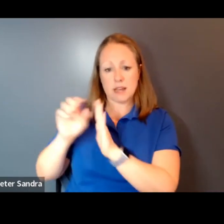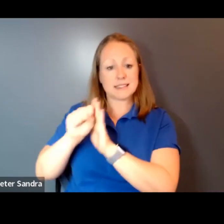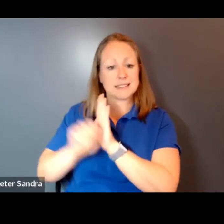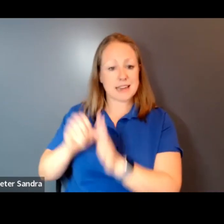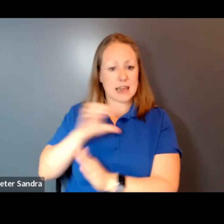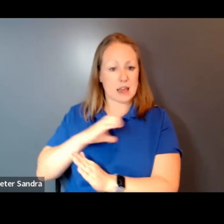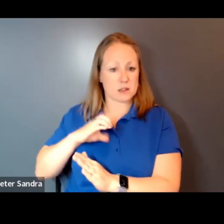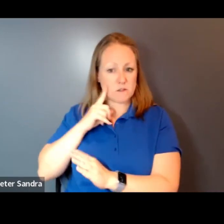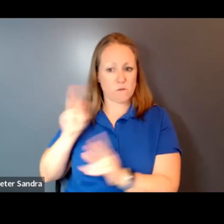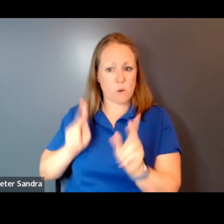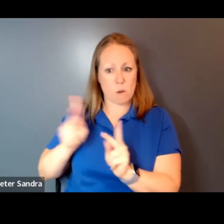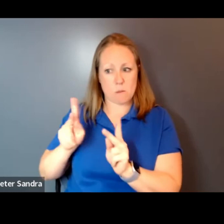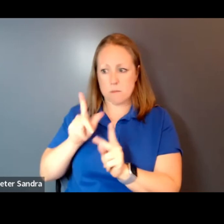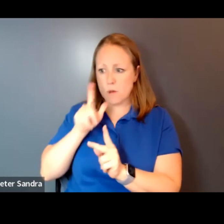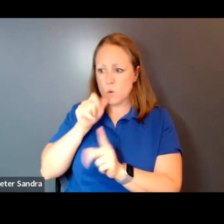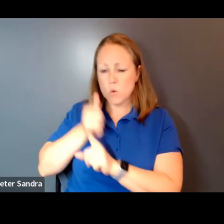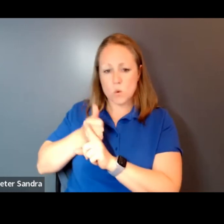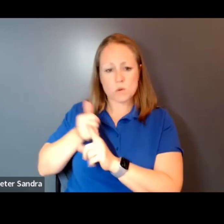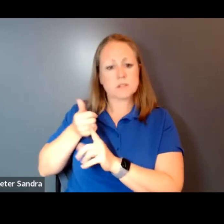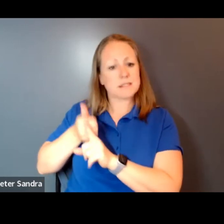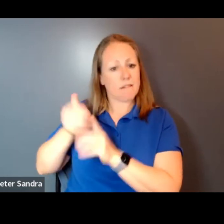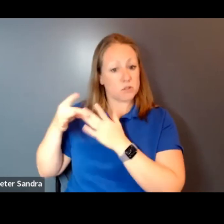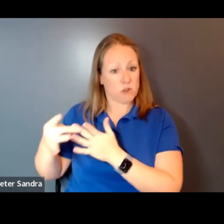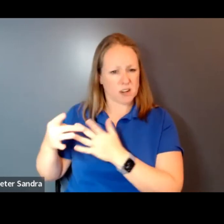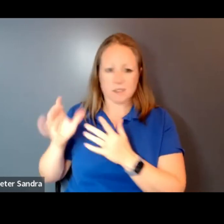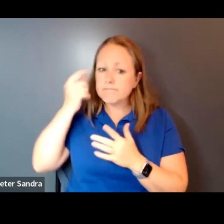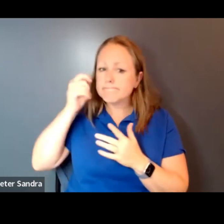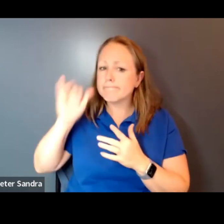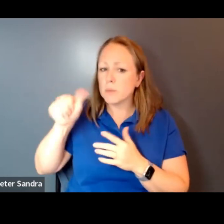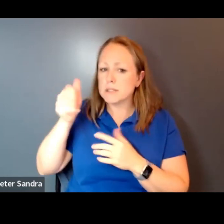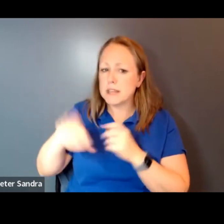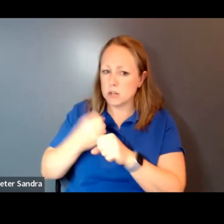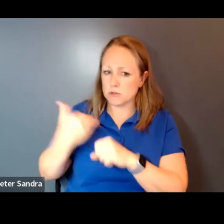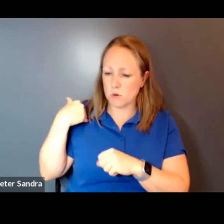So this was 10 years ago. It's quite a while ago. We did that. But we were met with mixed